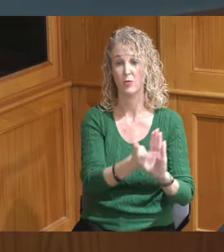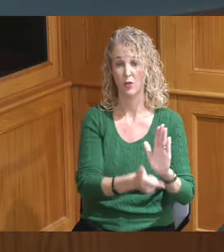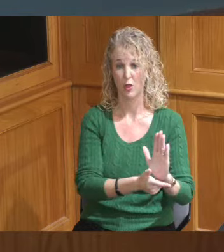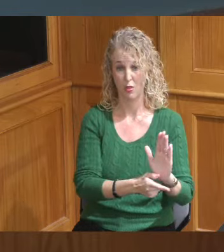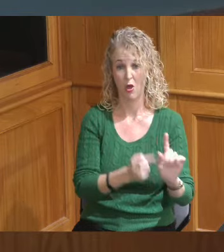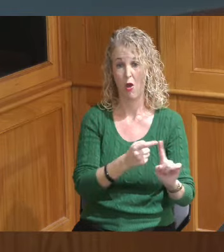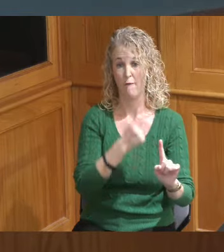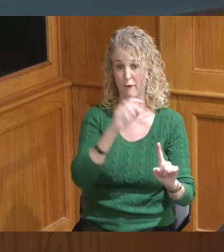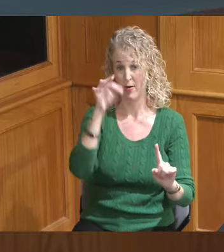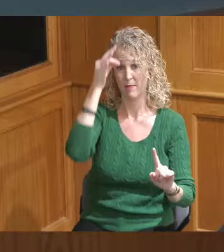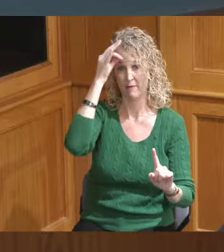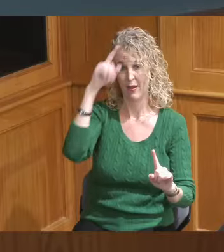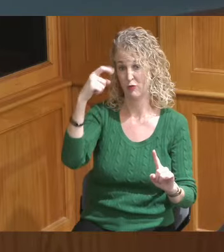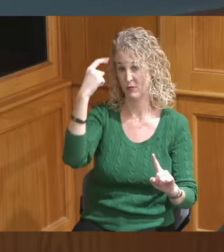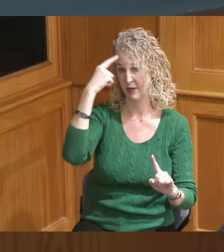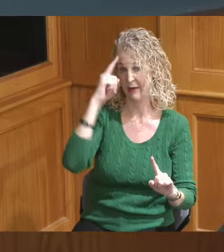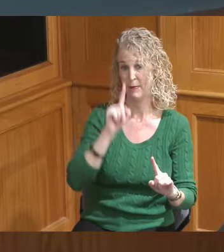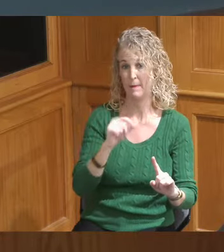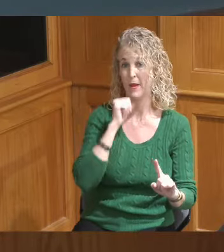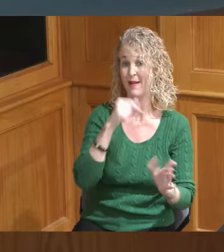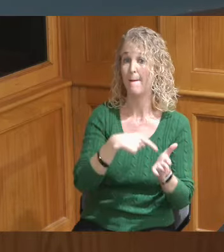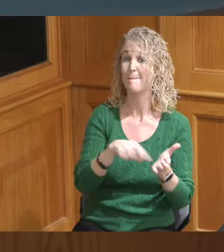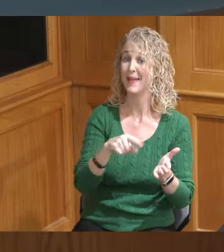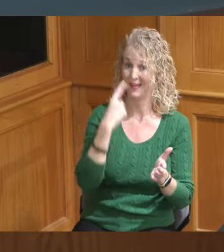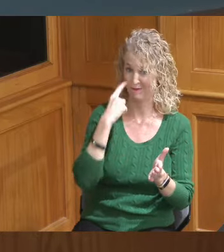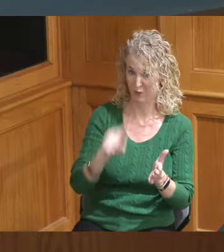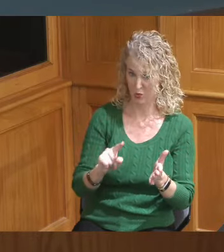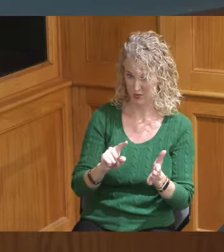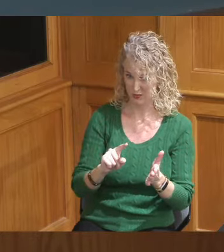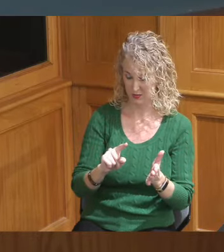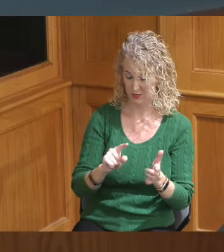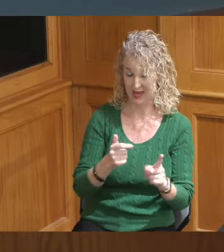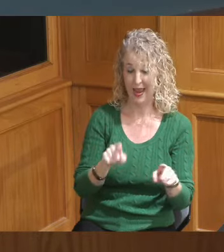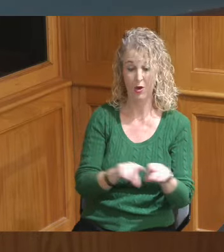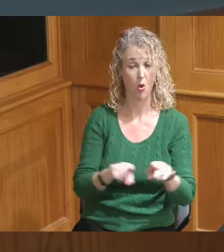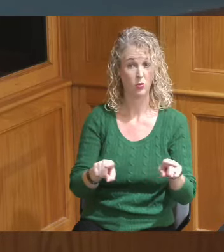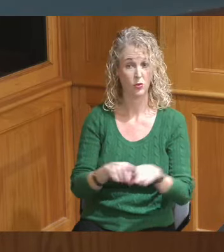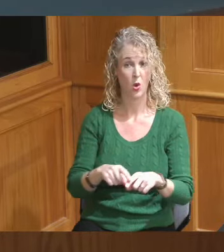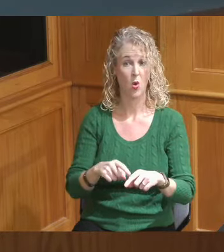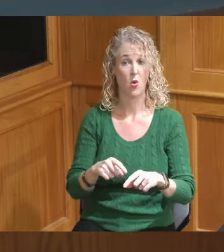the federal government and for asset management. So making sure the system which is over a hundred